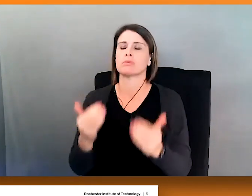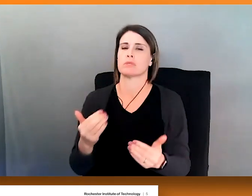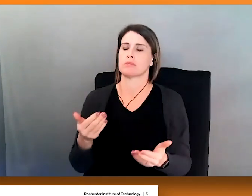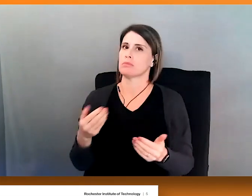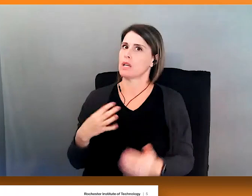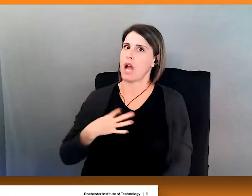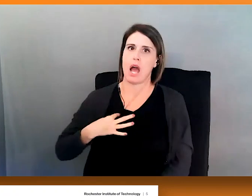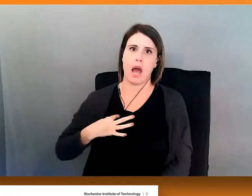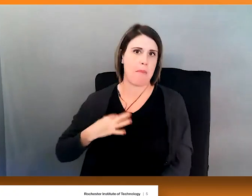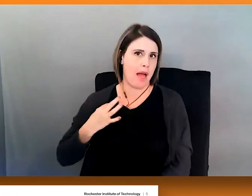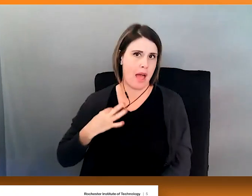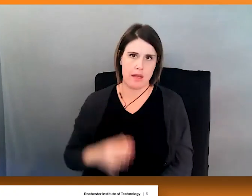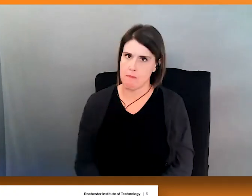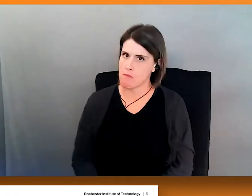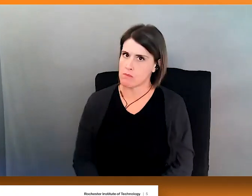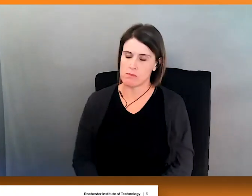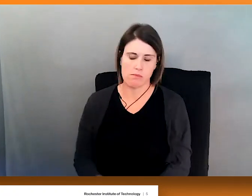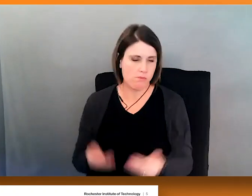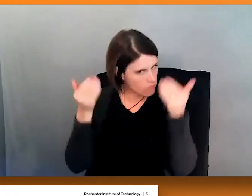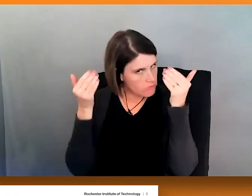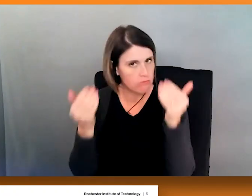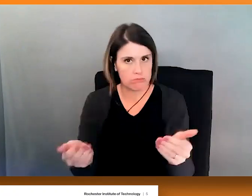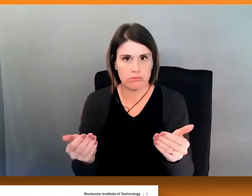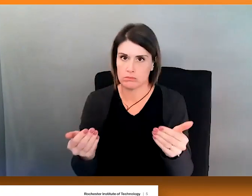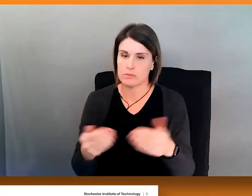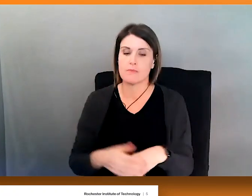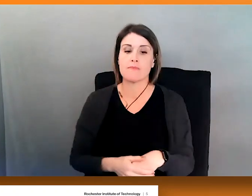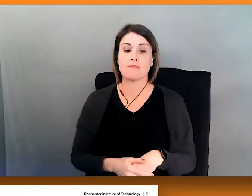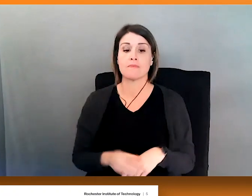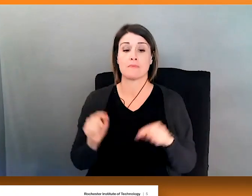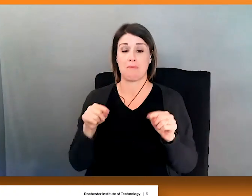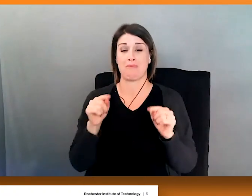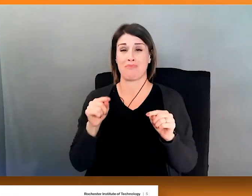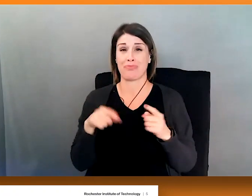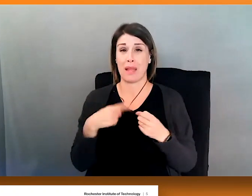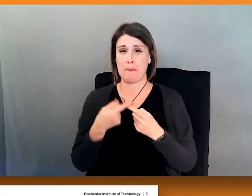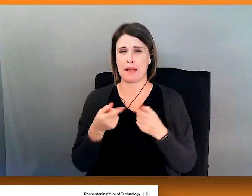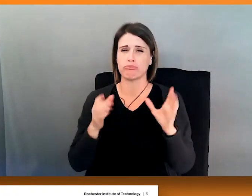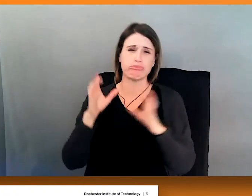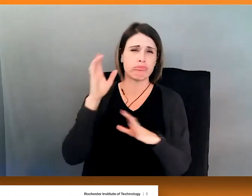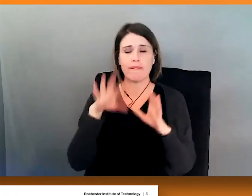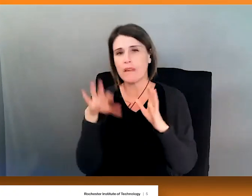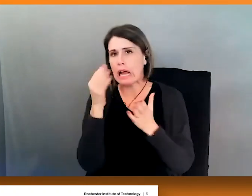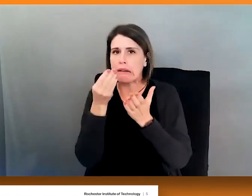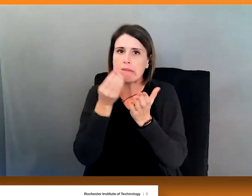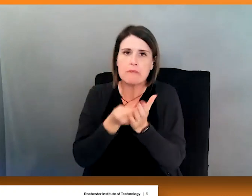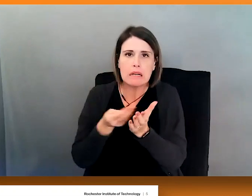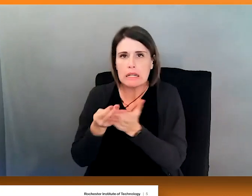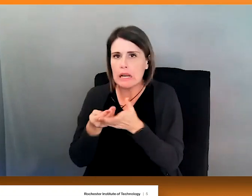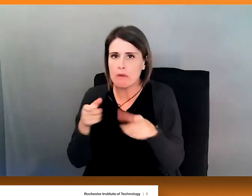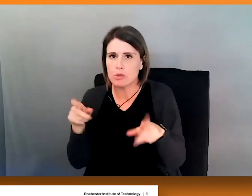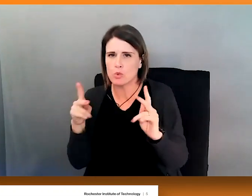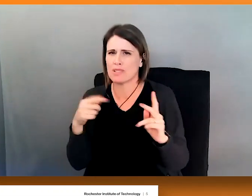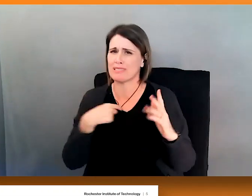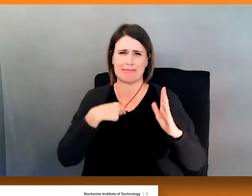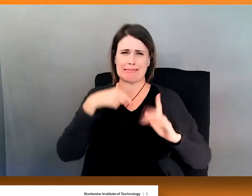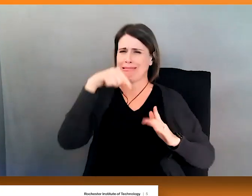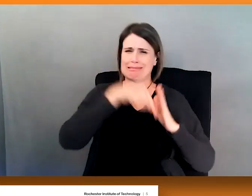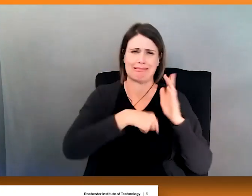Since this presentation is about finding funding opportunities, I will not go into the application process.